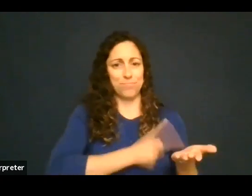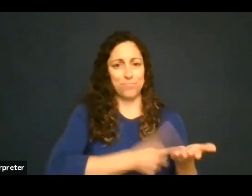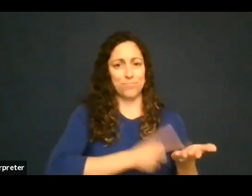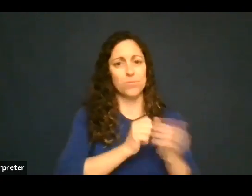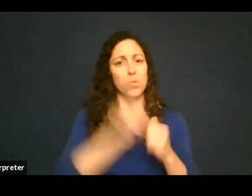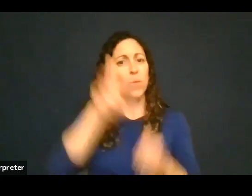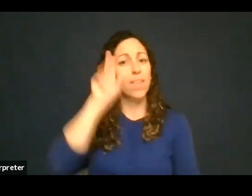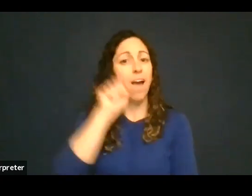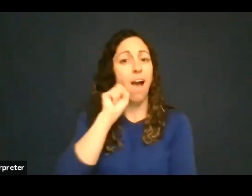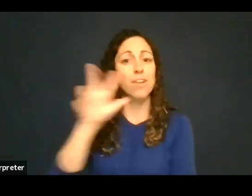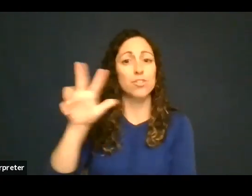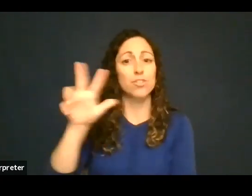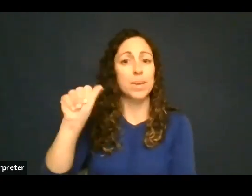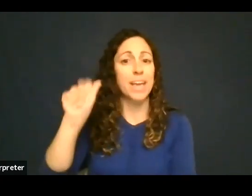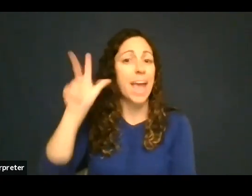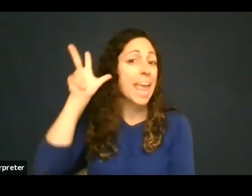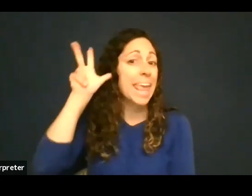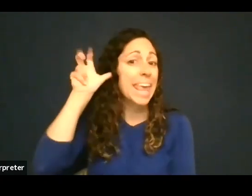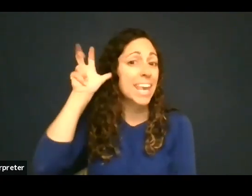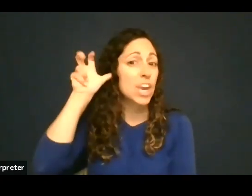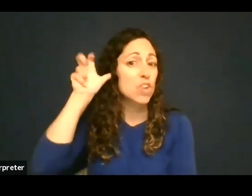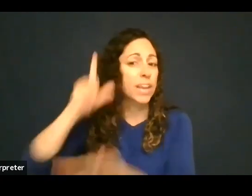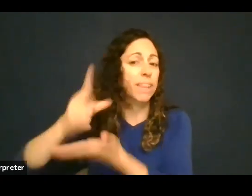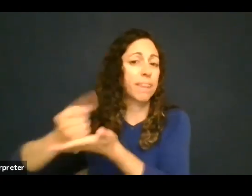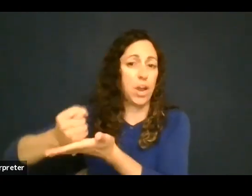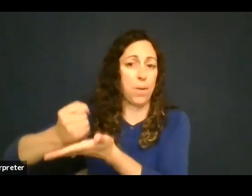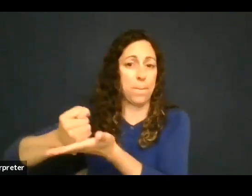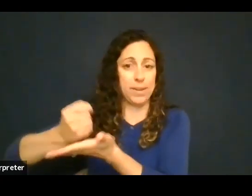therapy that's being tested at a fairly early stage.